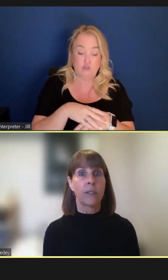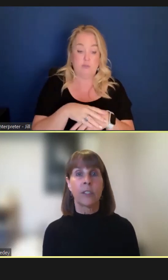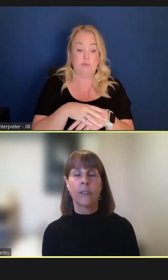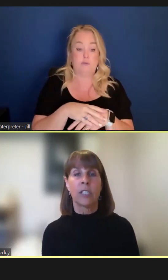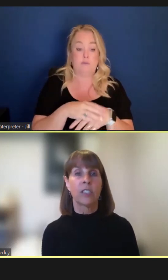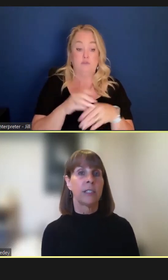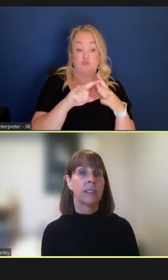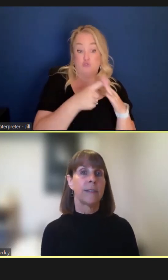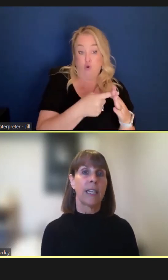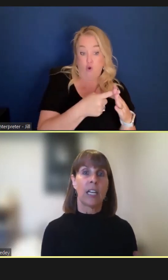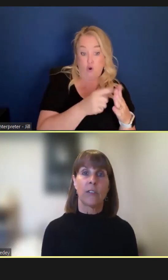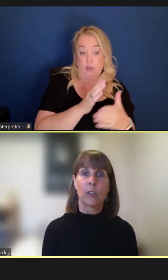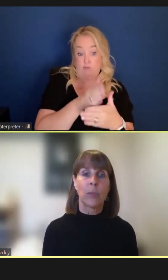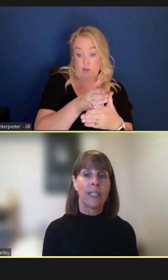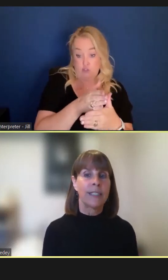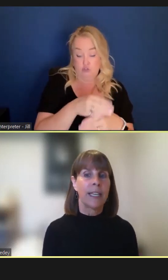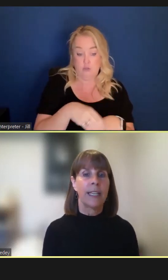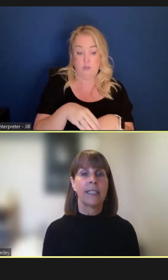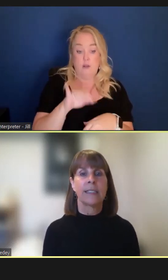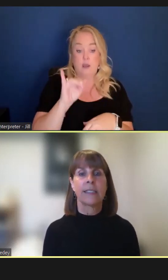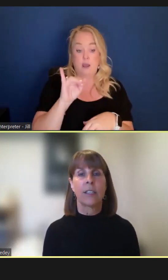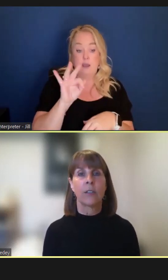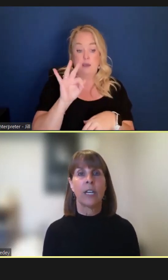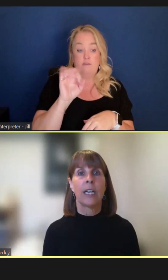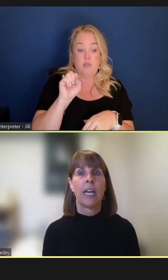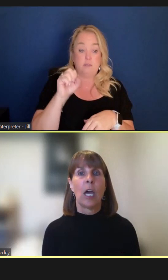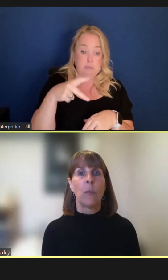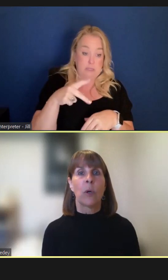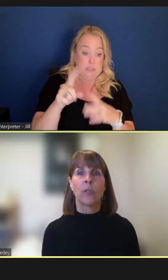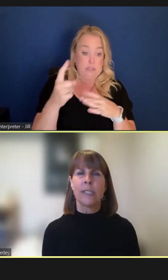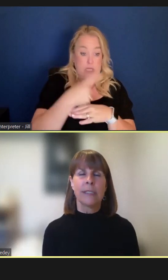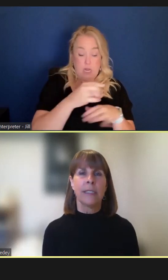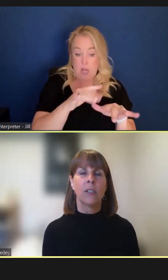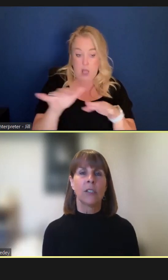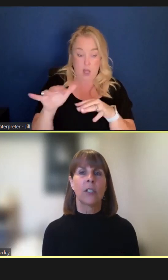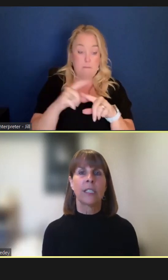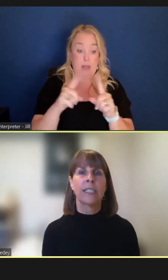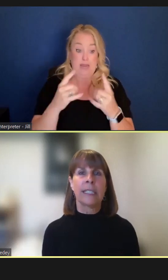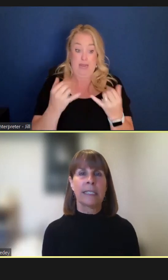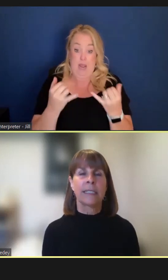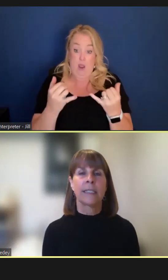intervention the ifsp date Etc but we're just now starting stting to get into the